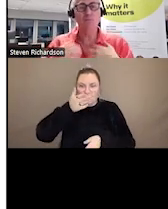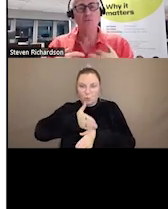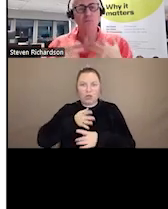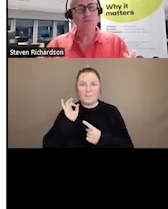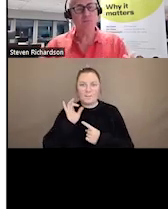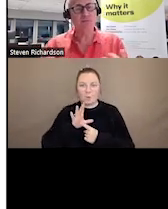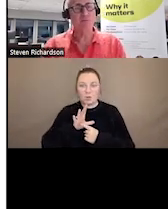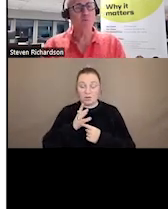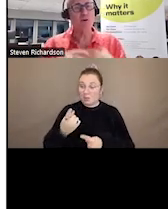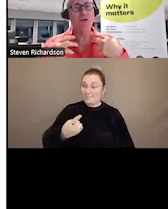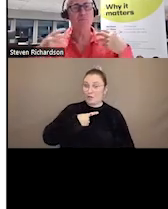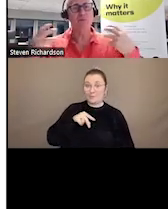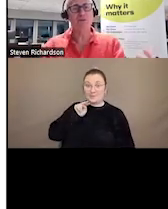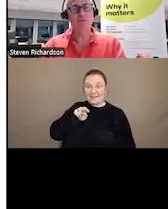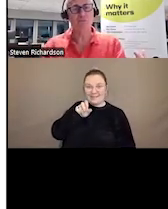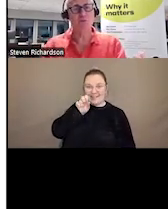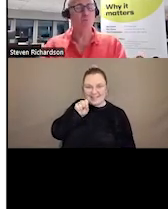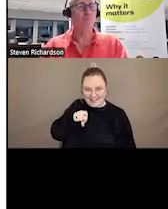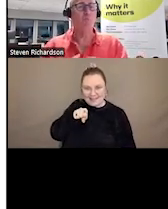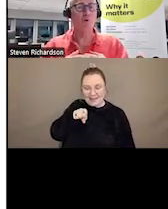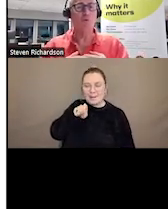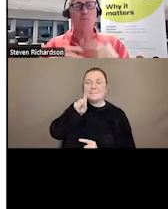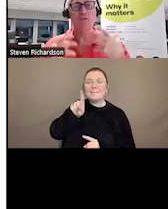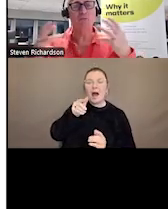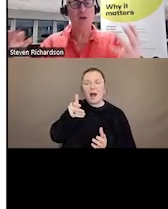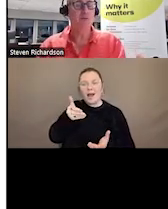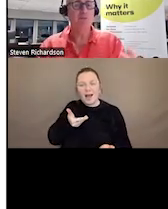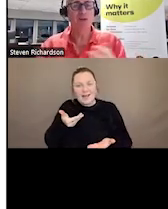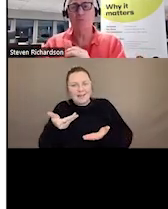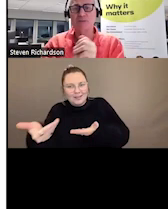personal perspective, but what are you bringing to the world? What is the public going to think of